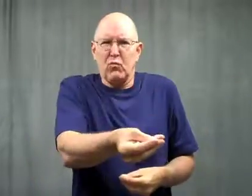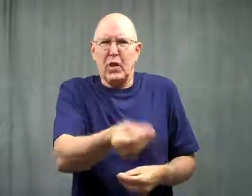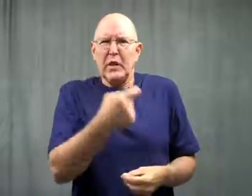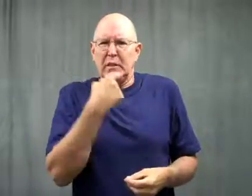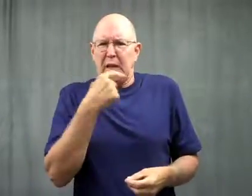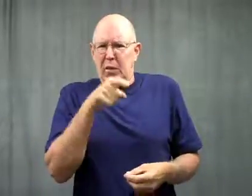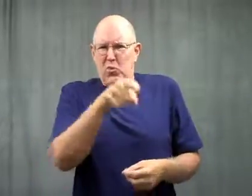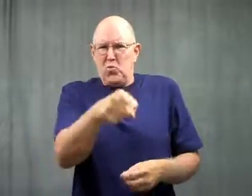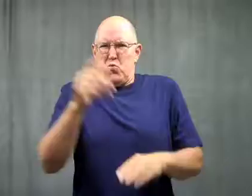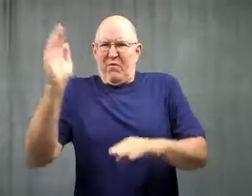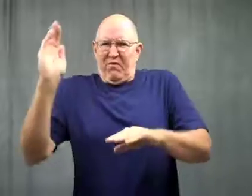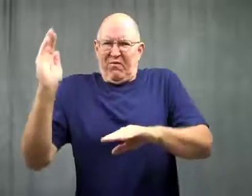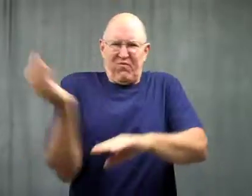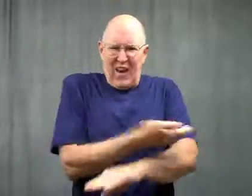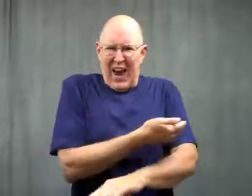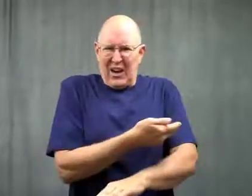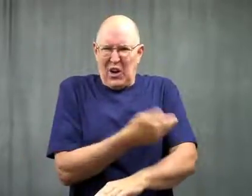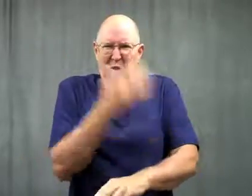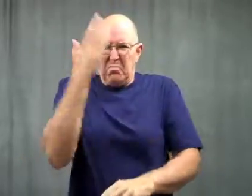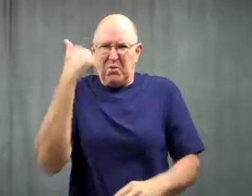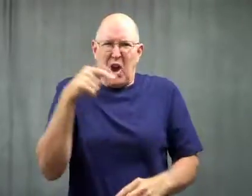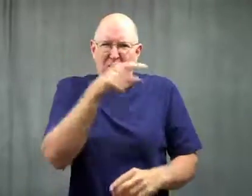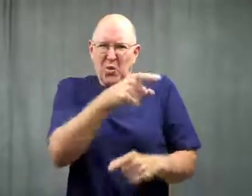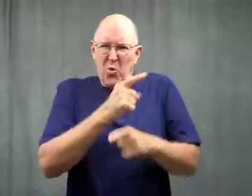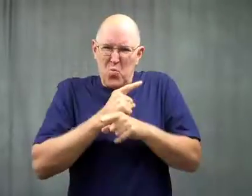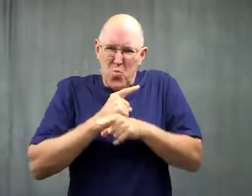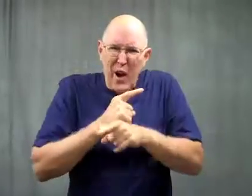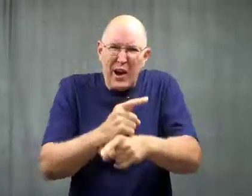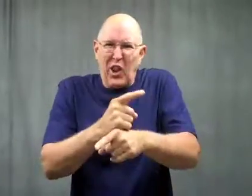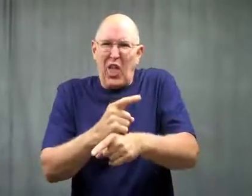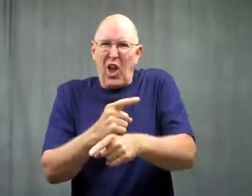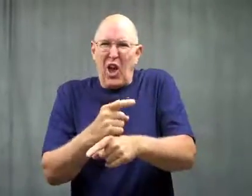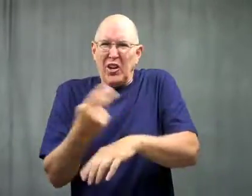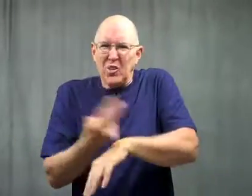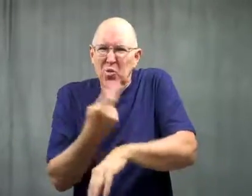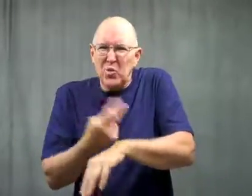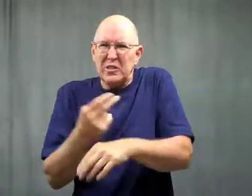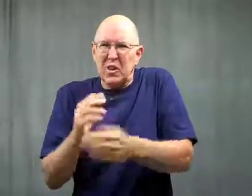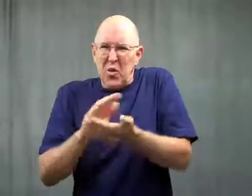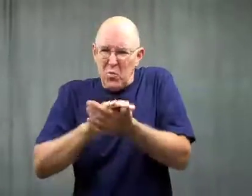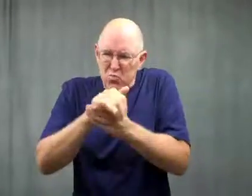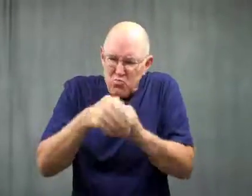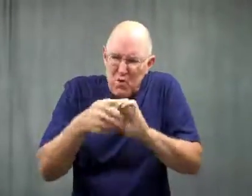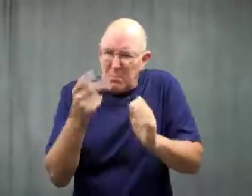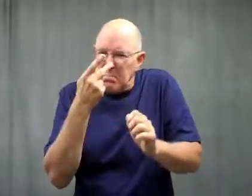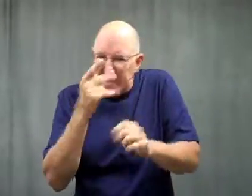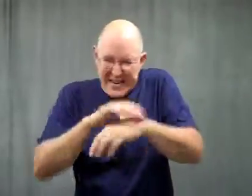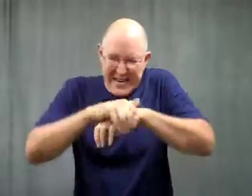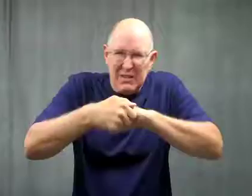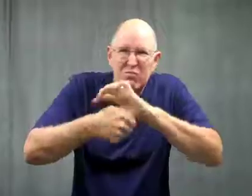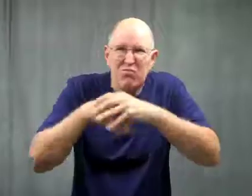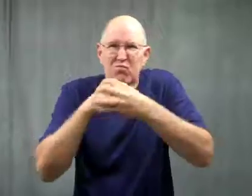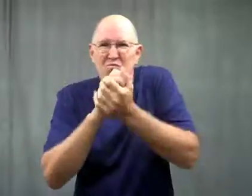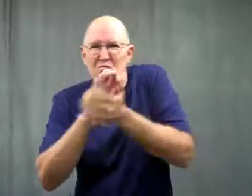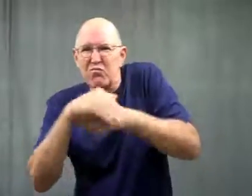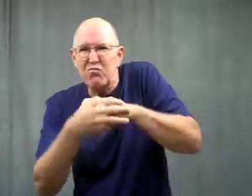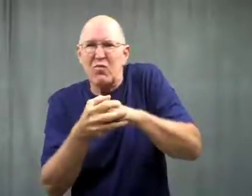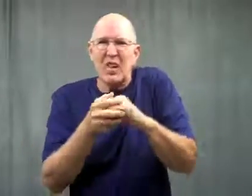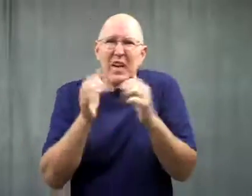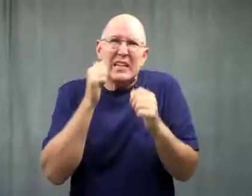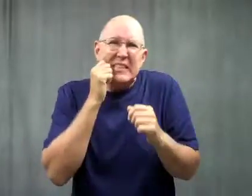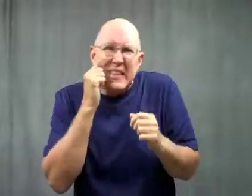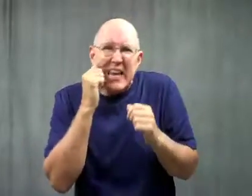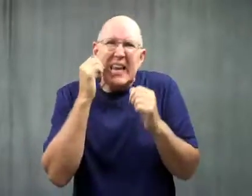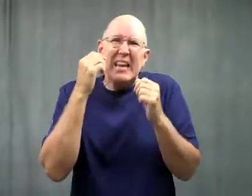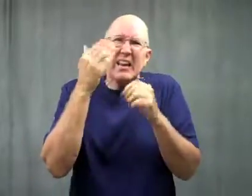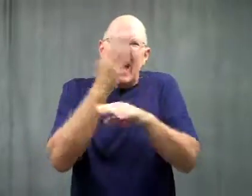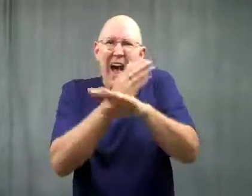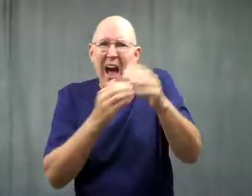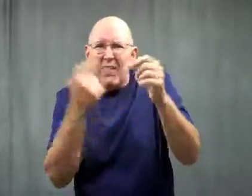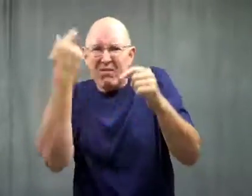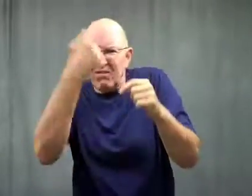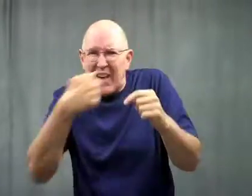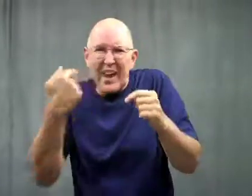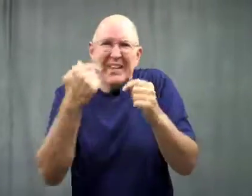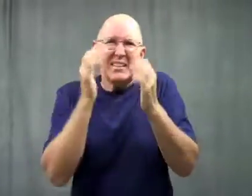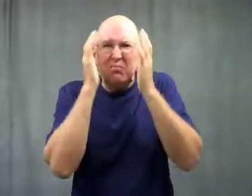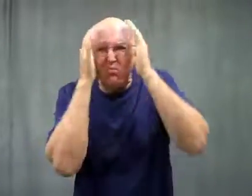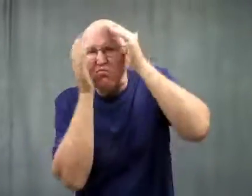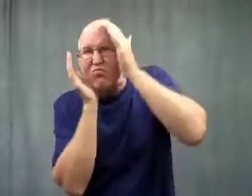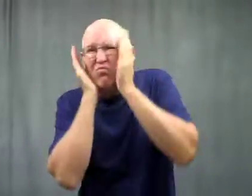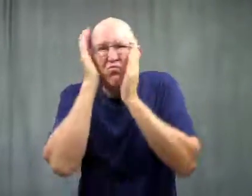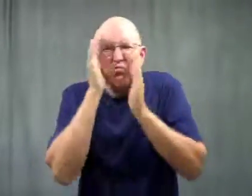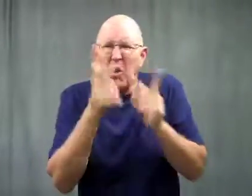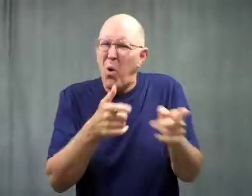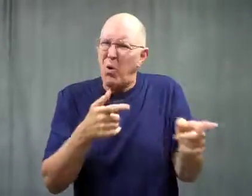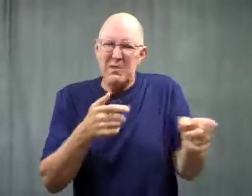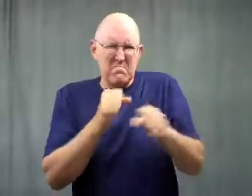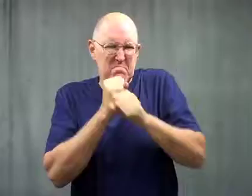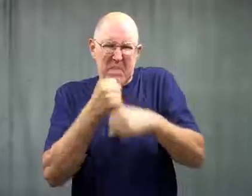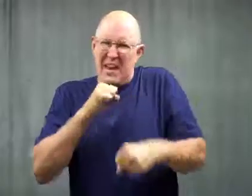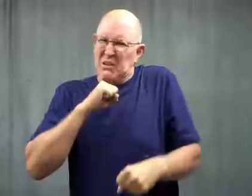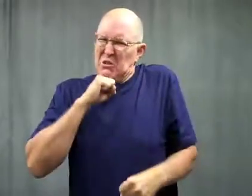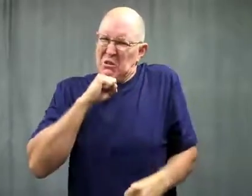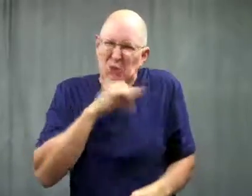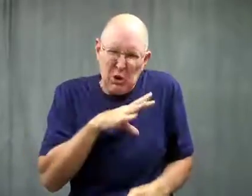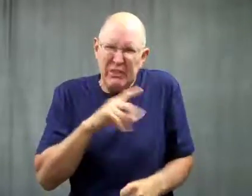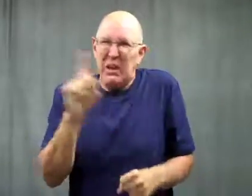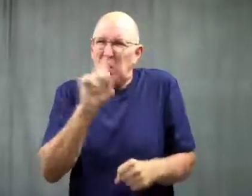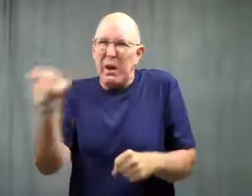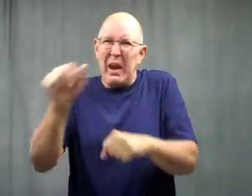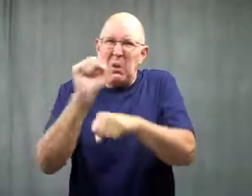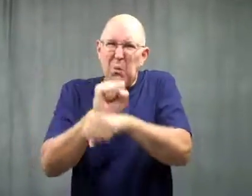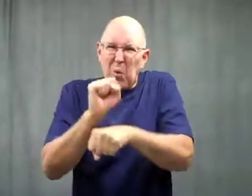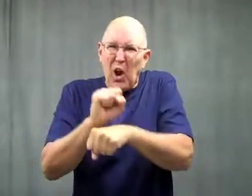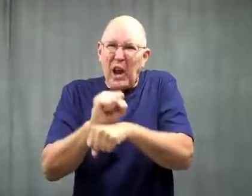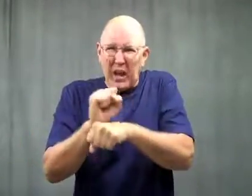telling him he was fired for regularly washing his skin, hands and face with urine.